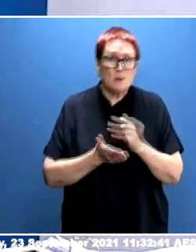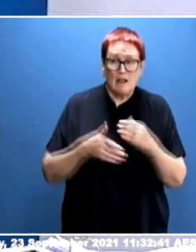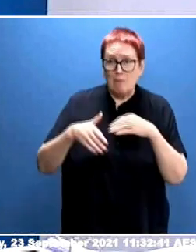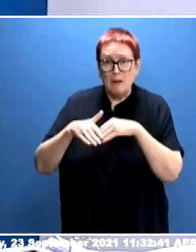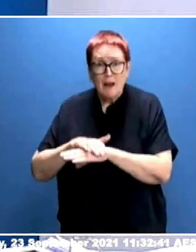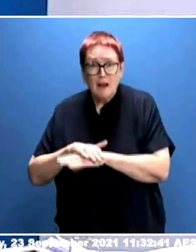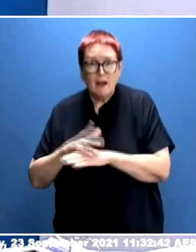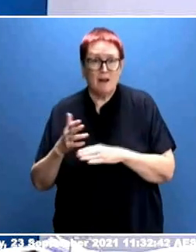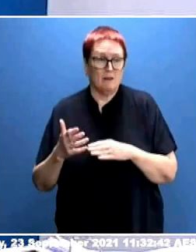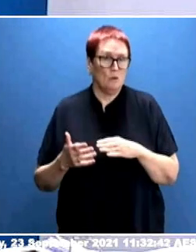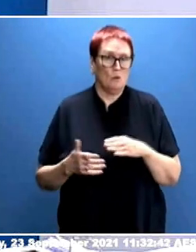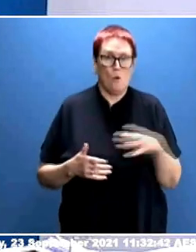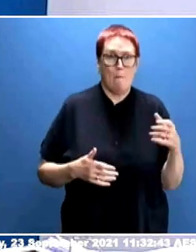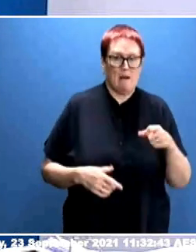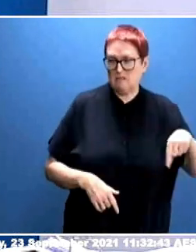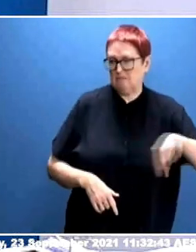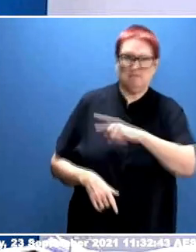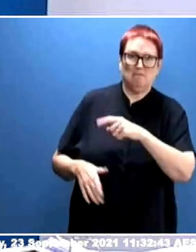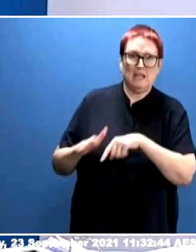or are required to go into the facility, and others are not?